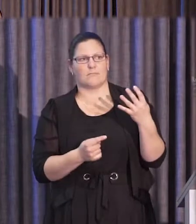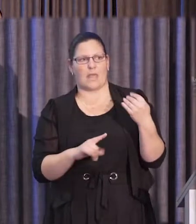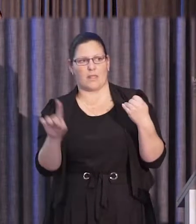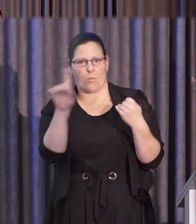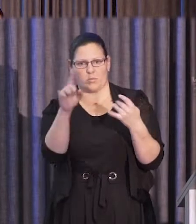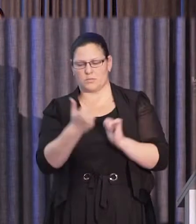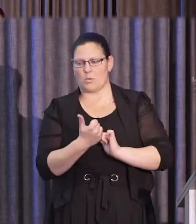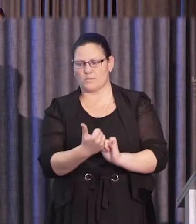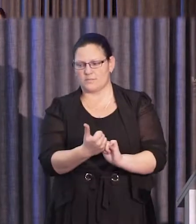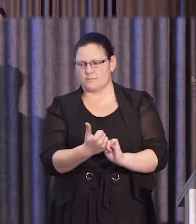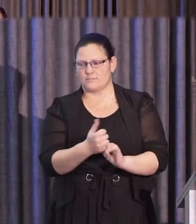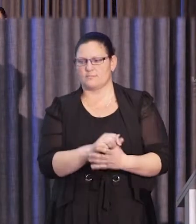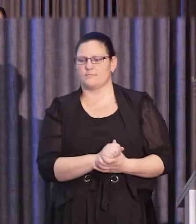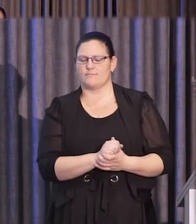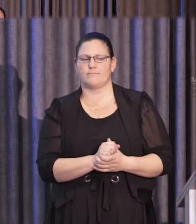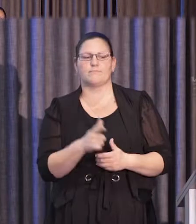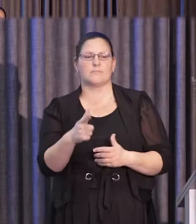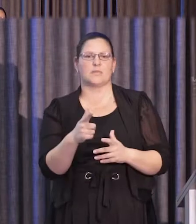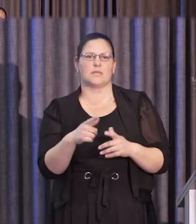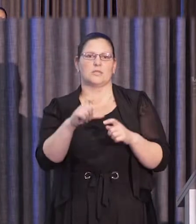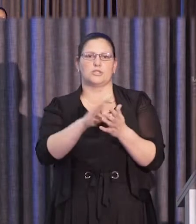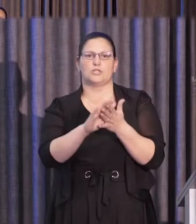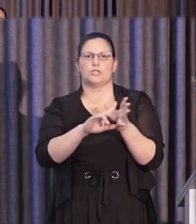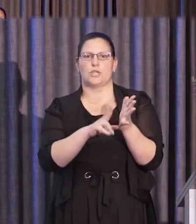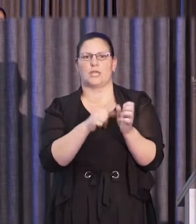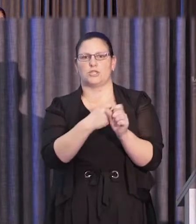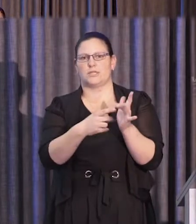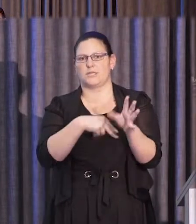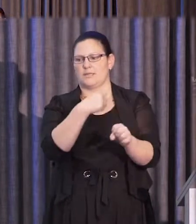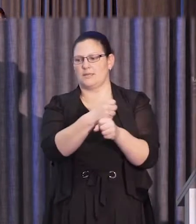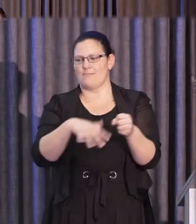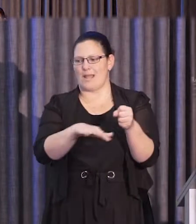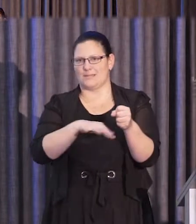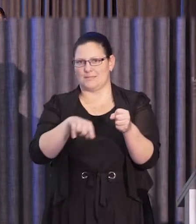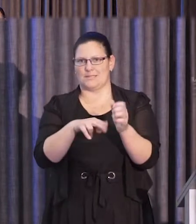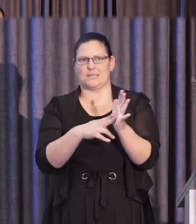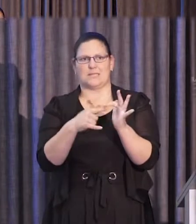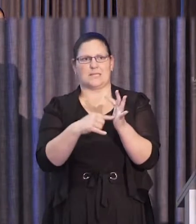at the moment, the Changing Places Network, and you'll have seen, there's been multiple media releases